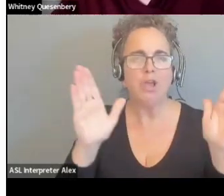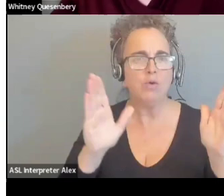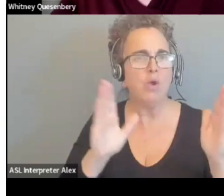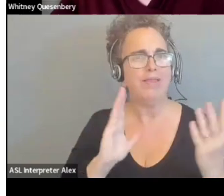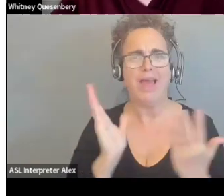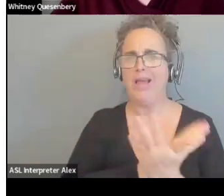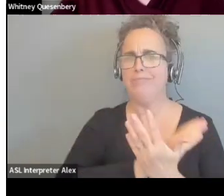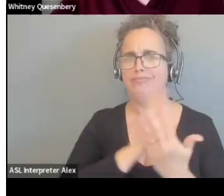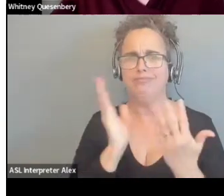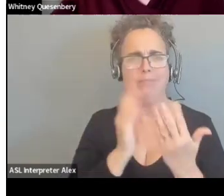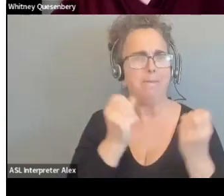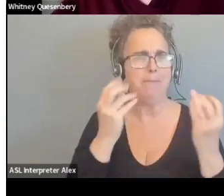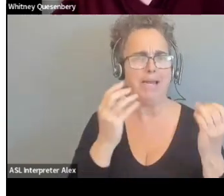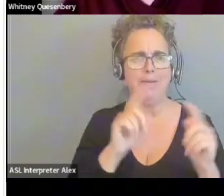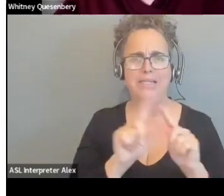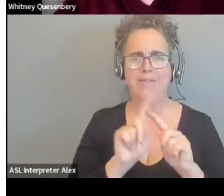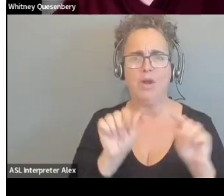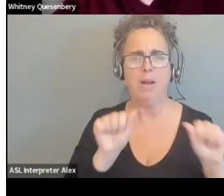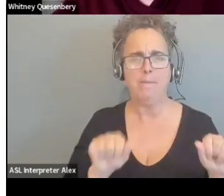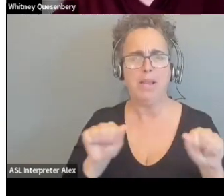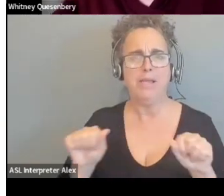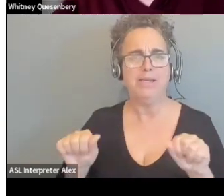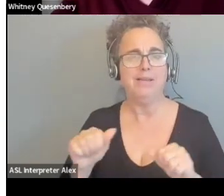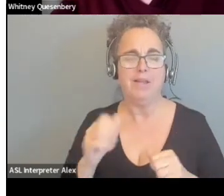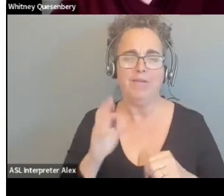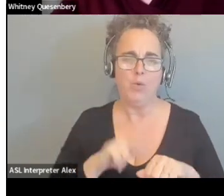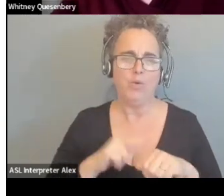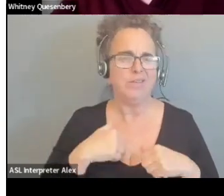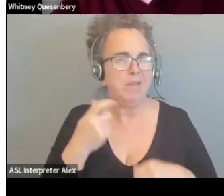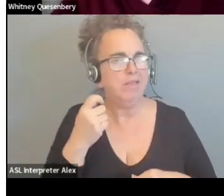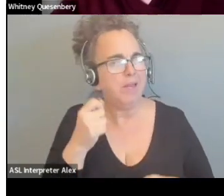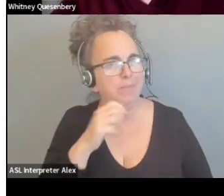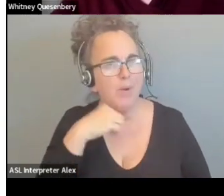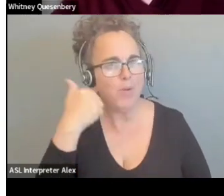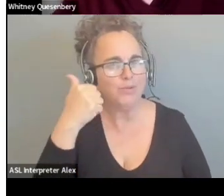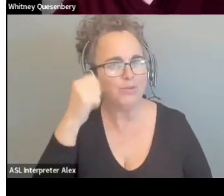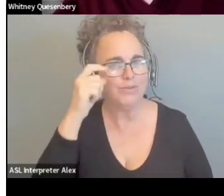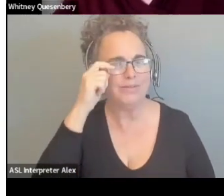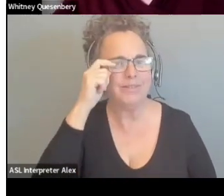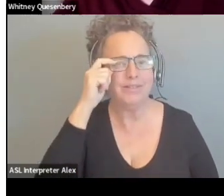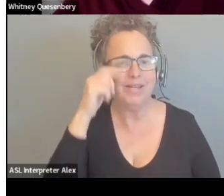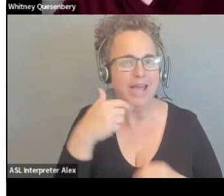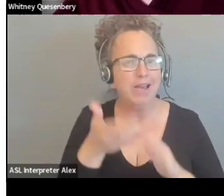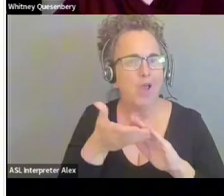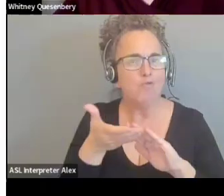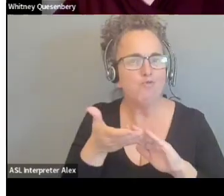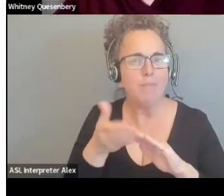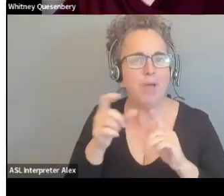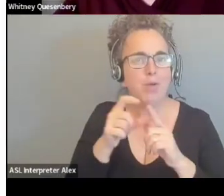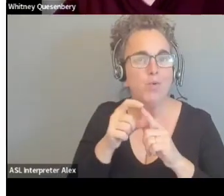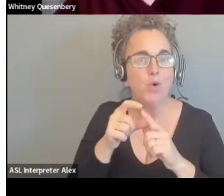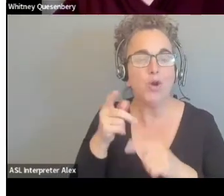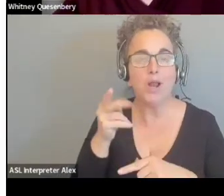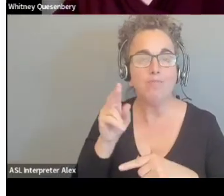One of the things I like to say is I, I've gotten a little bit older and I run my word processor at about 137%,